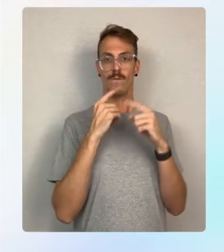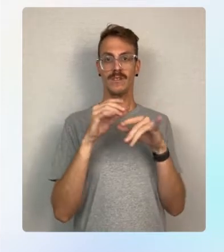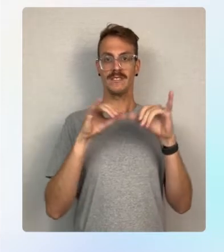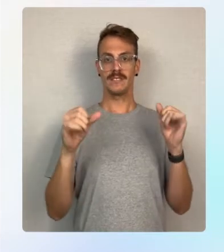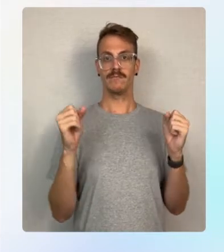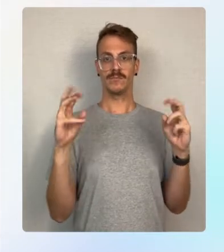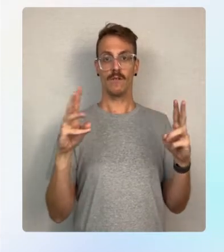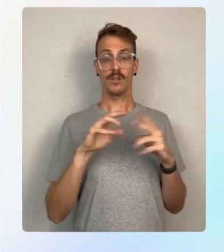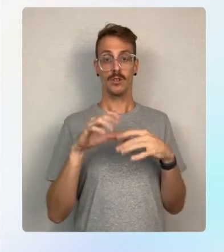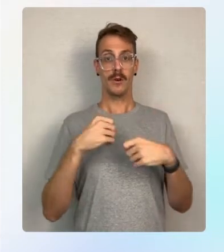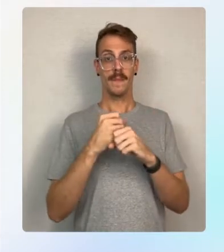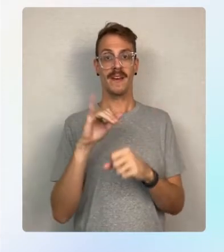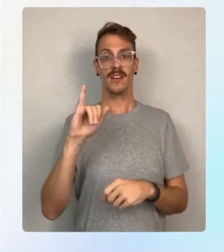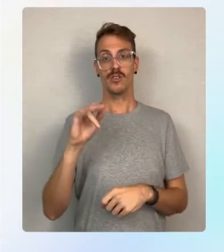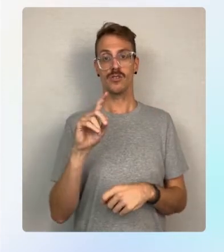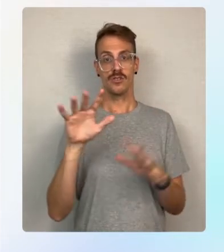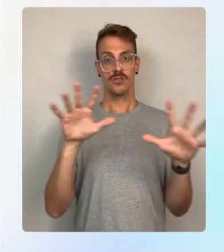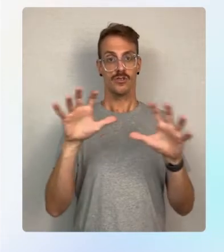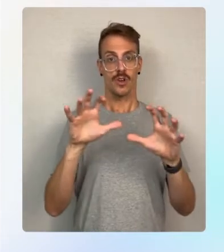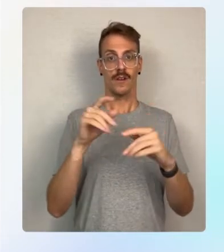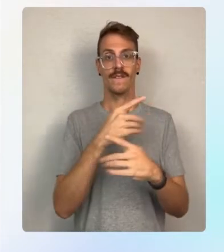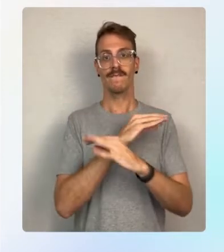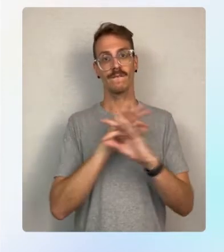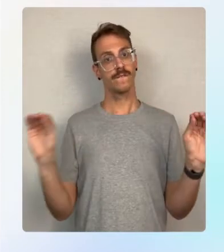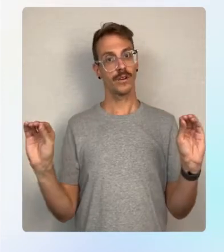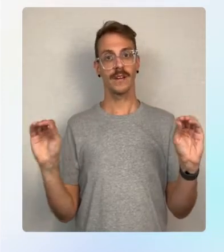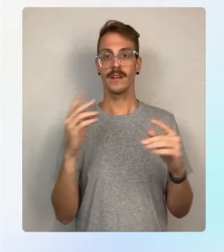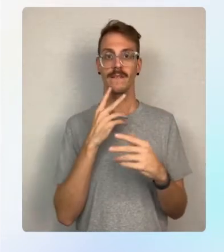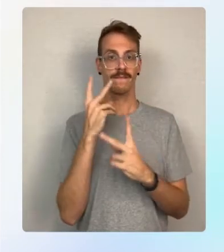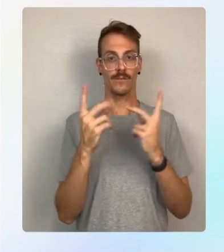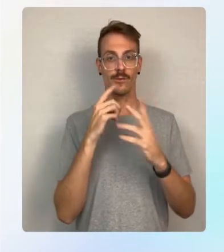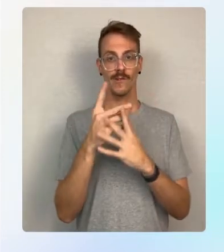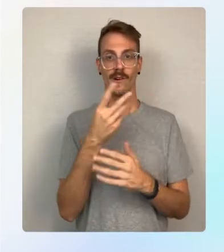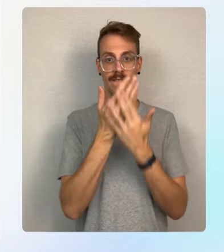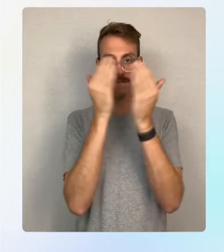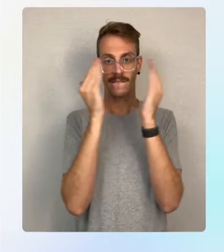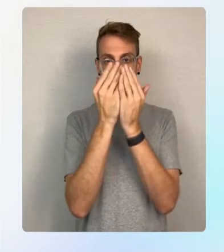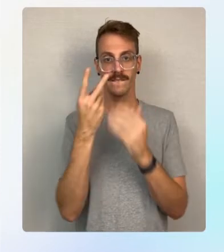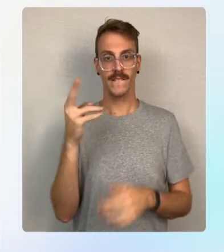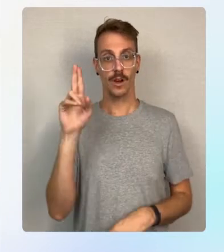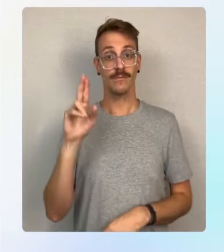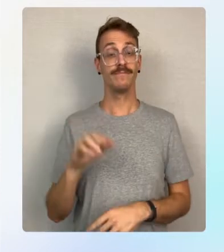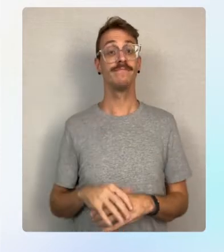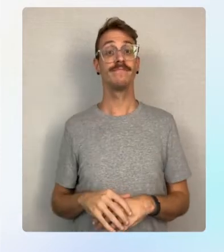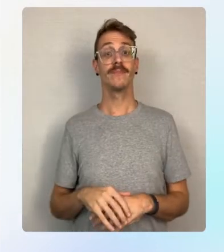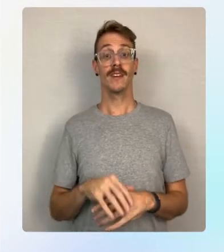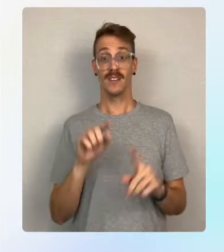in order to produce a judder-free view for VR. CPU 4 to 6 are the gold cores,